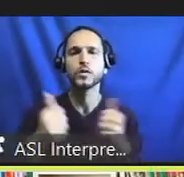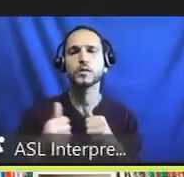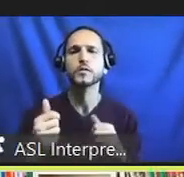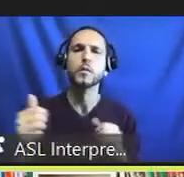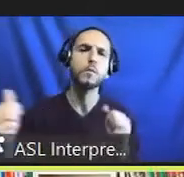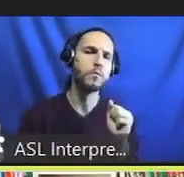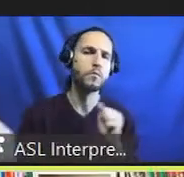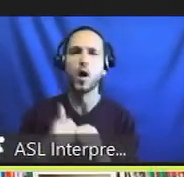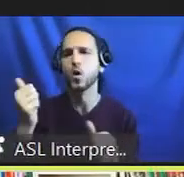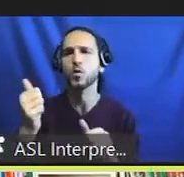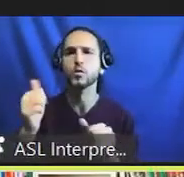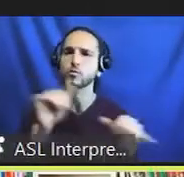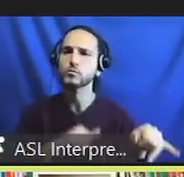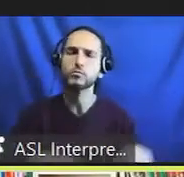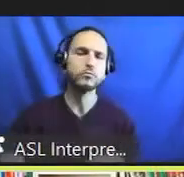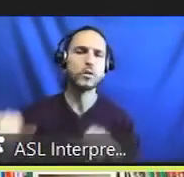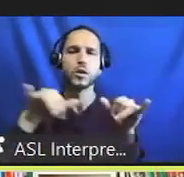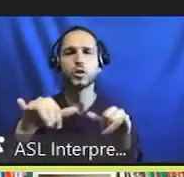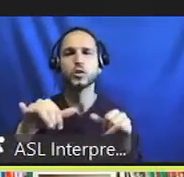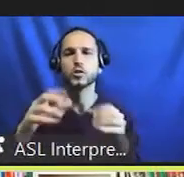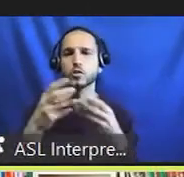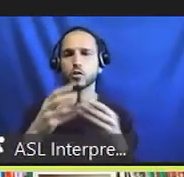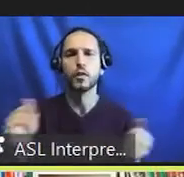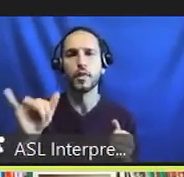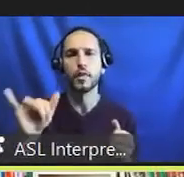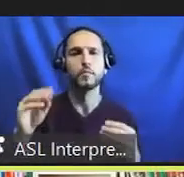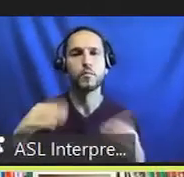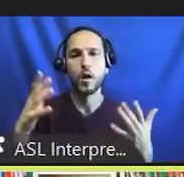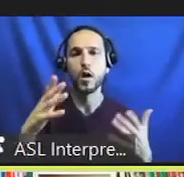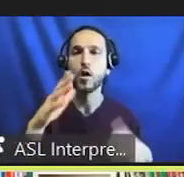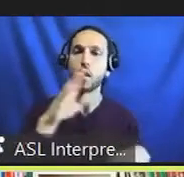universal solutions that are most often provided on site